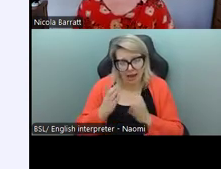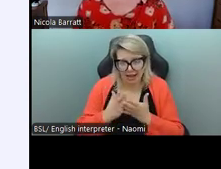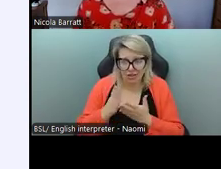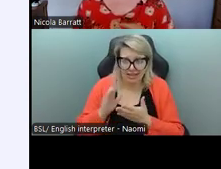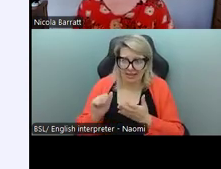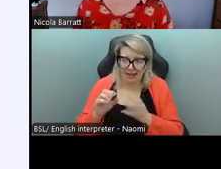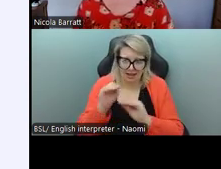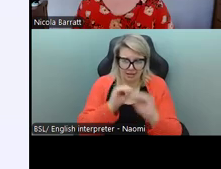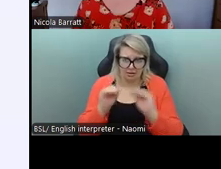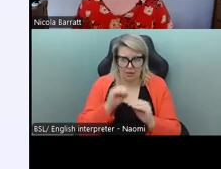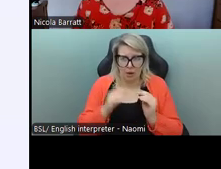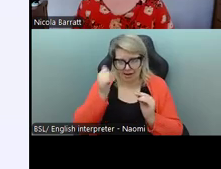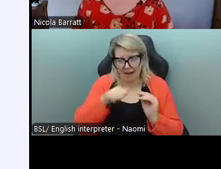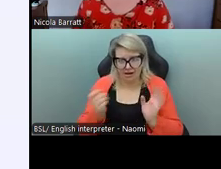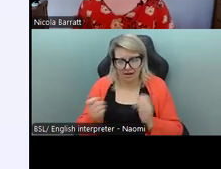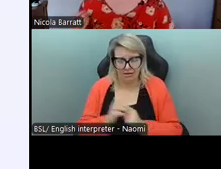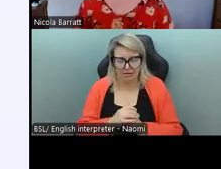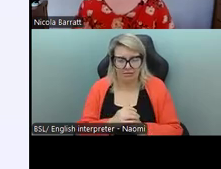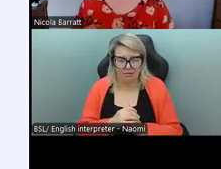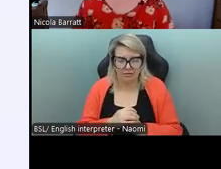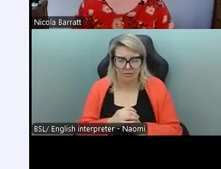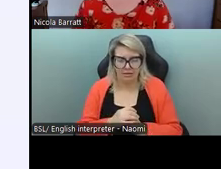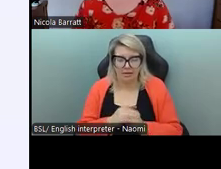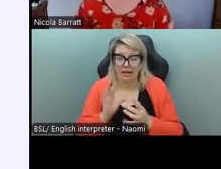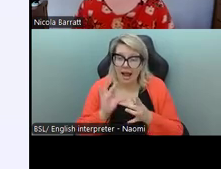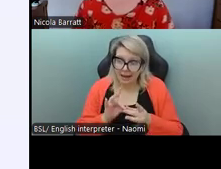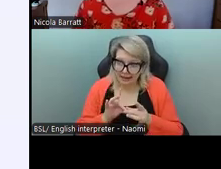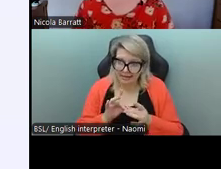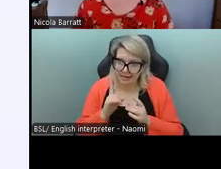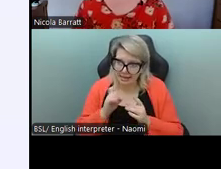You can boost your LinkedIn performance by making posts that demand more dwell time.